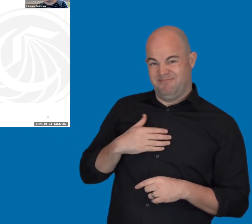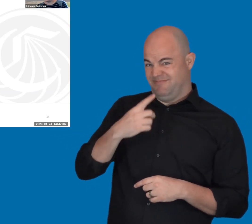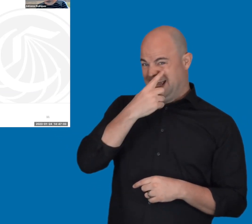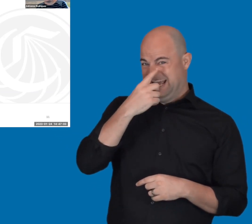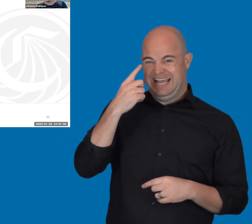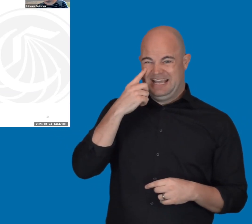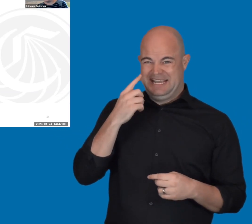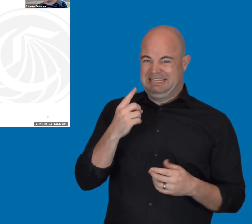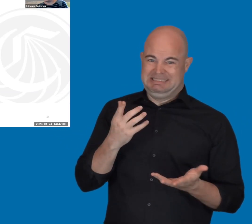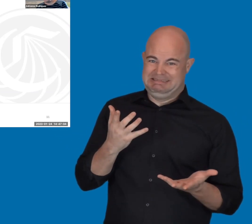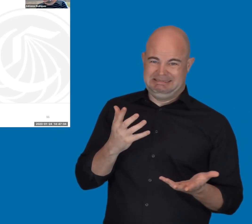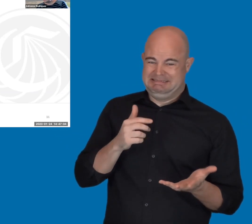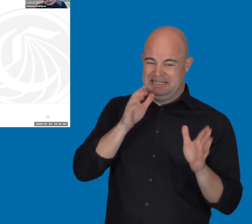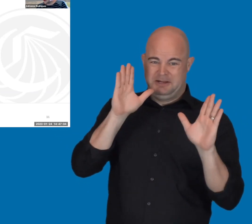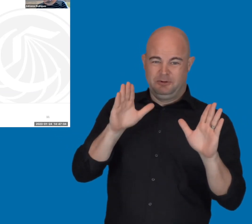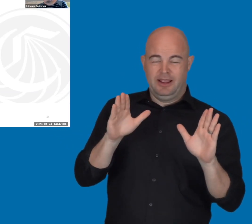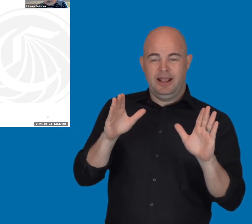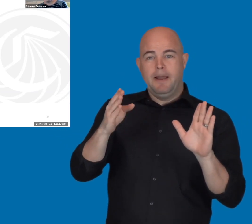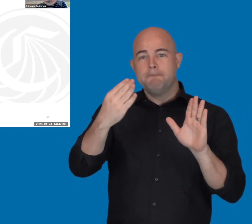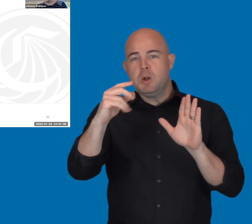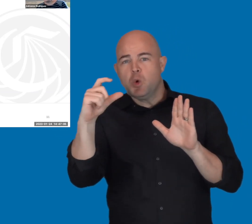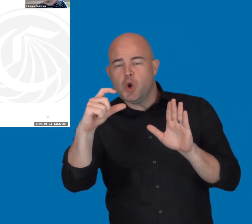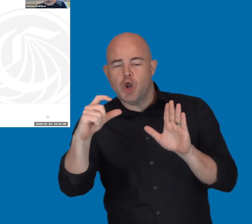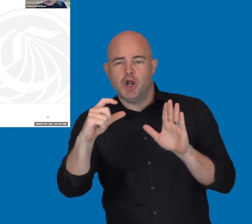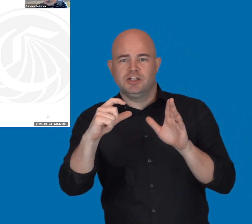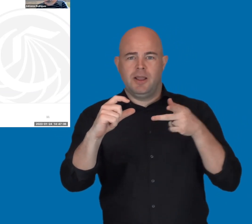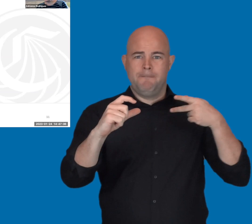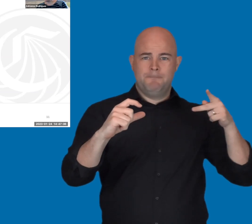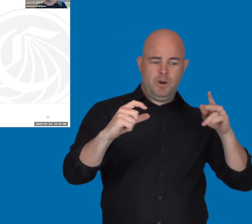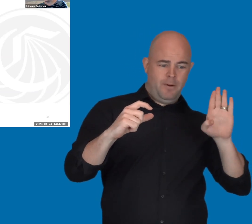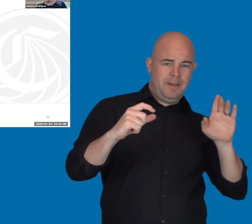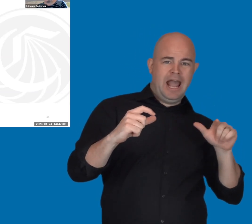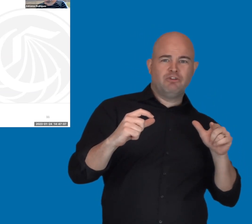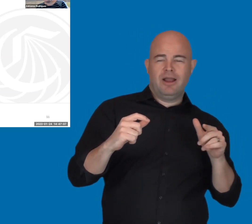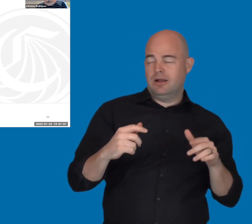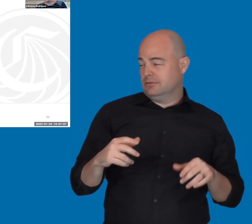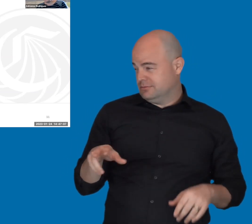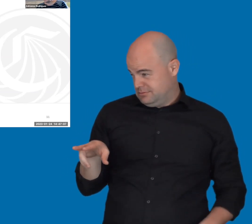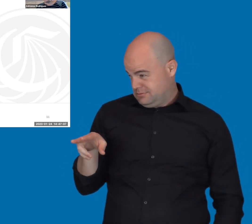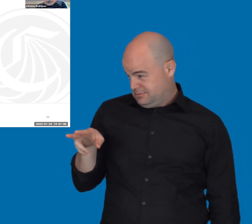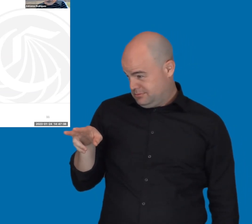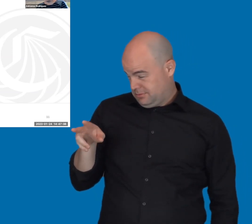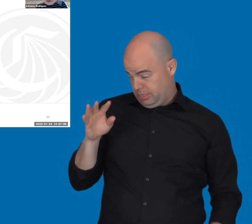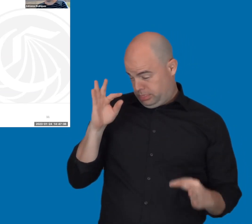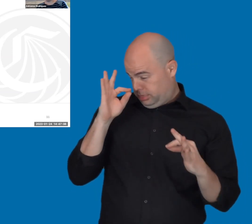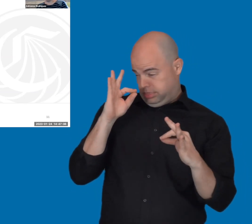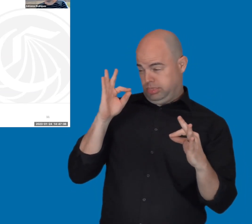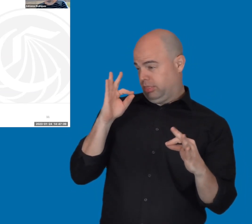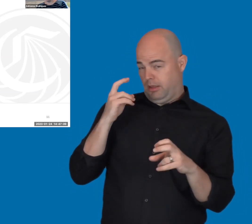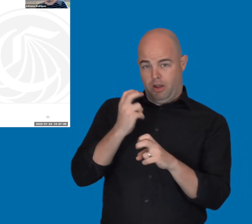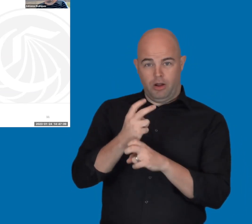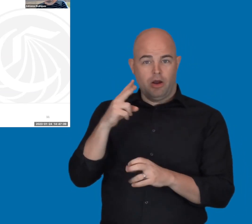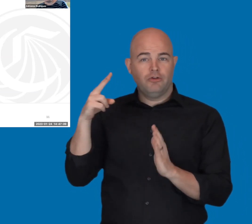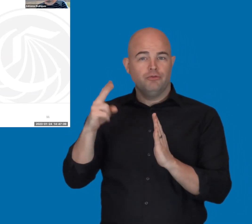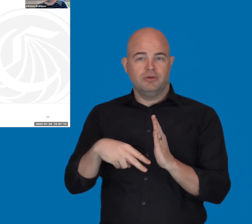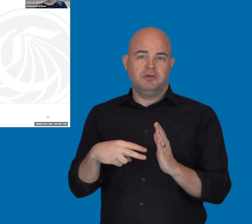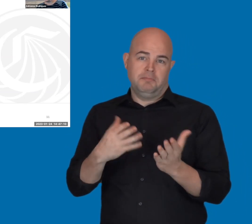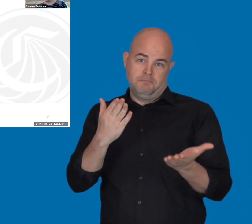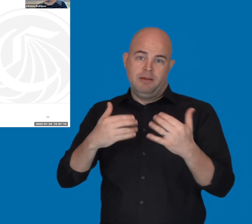And this blue text on a purple background is very hard for me to read. I think it would be hard for a lot of people to read.